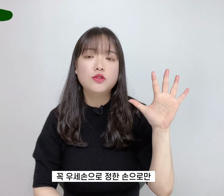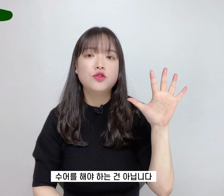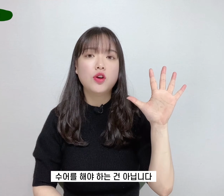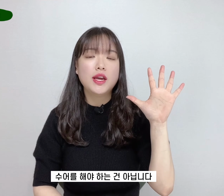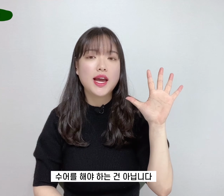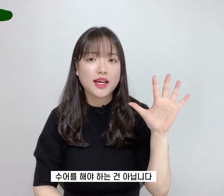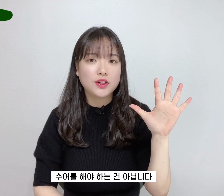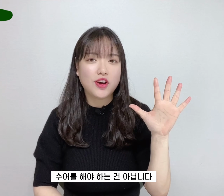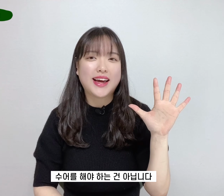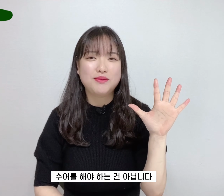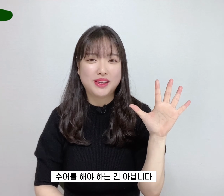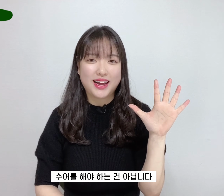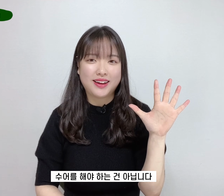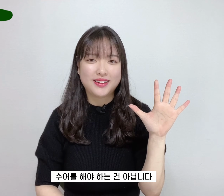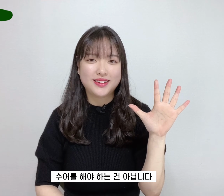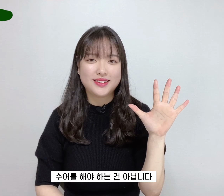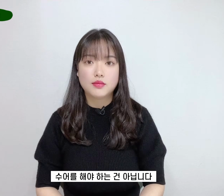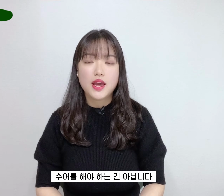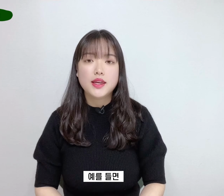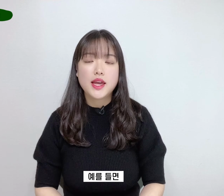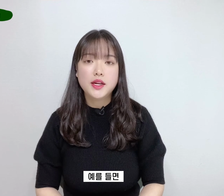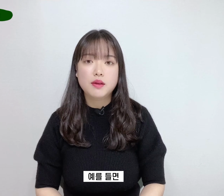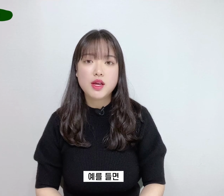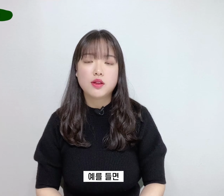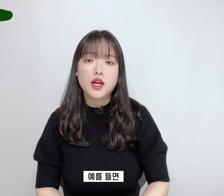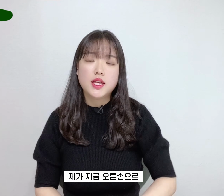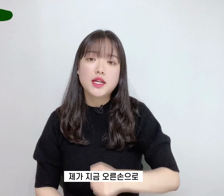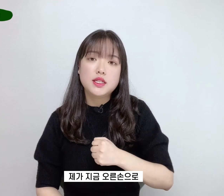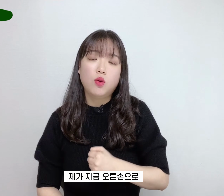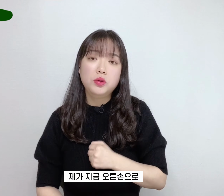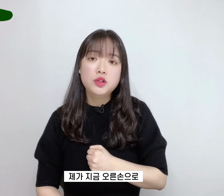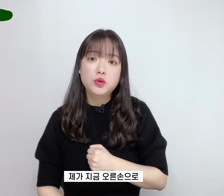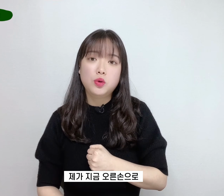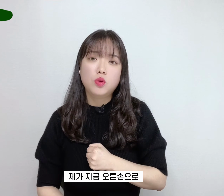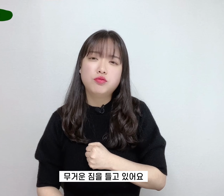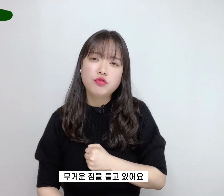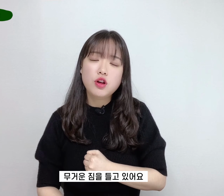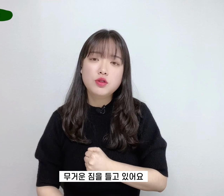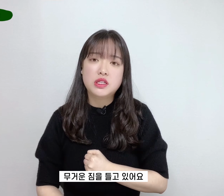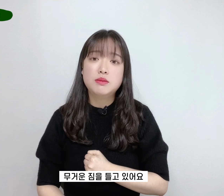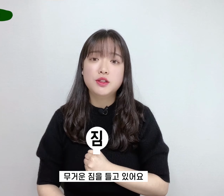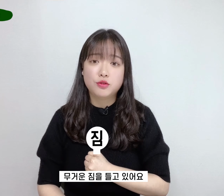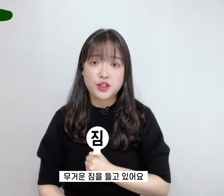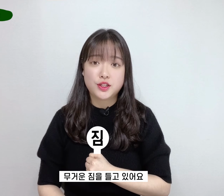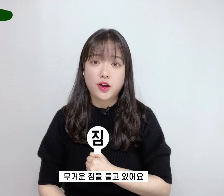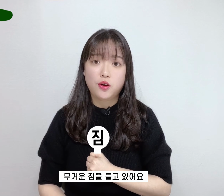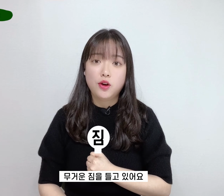that is designated as the dominant hand. For example, I am carrying a heavy load with my right hand now.